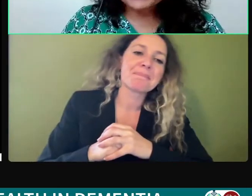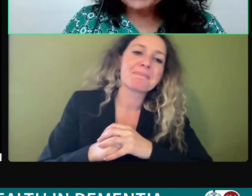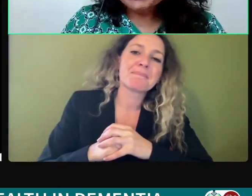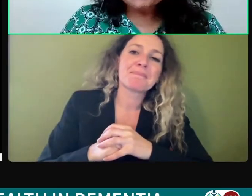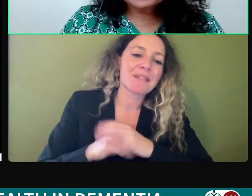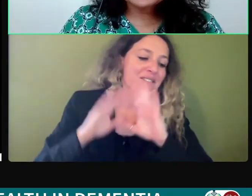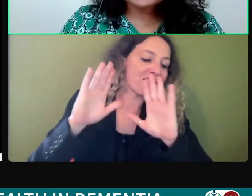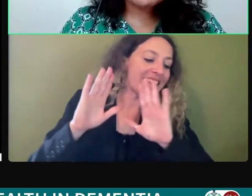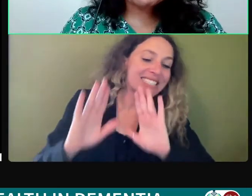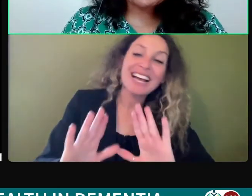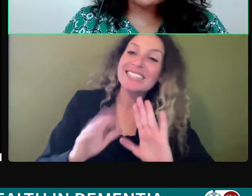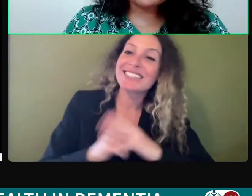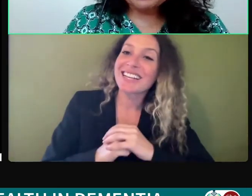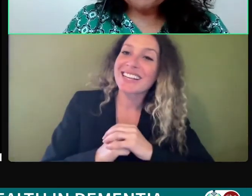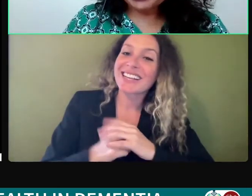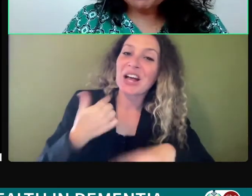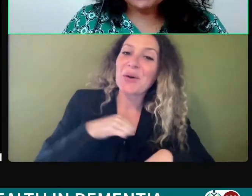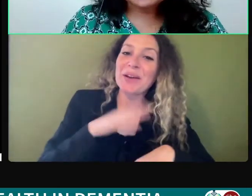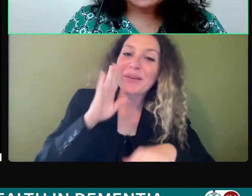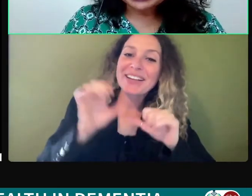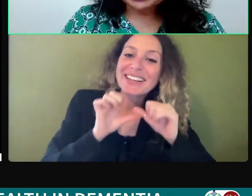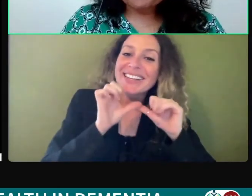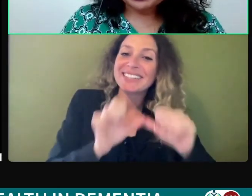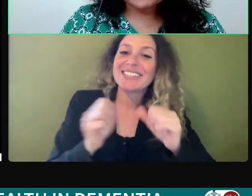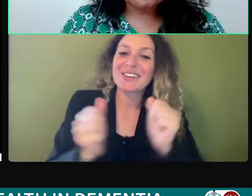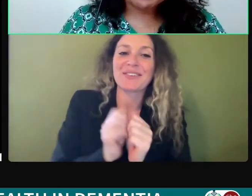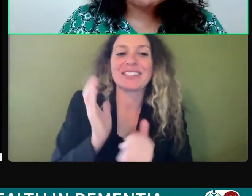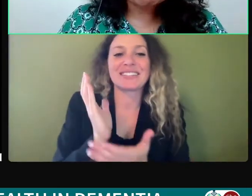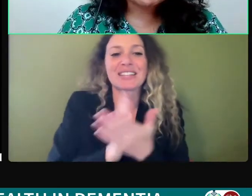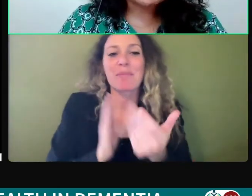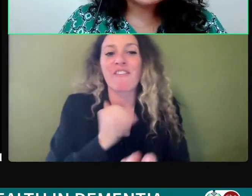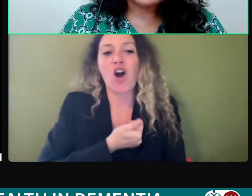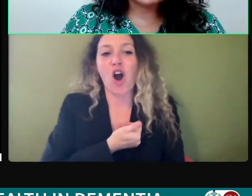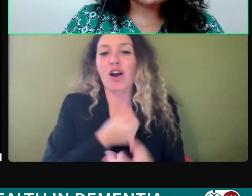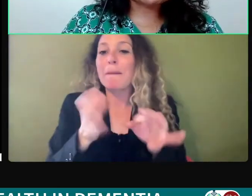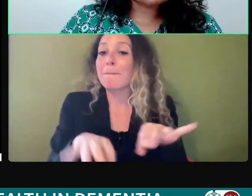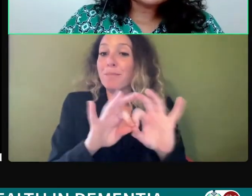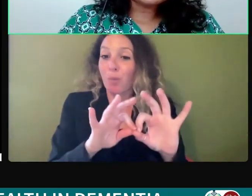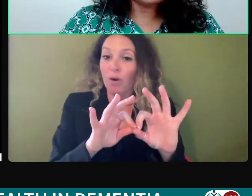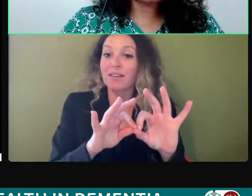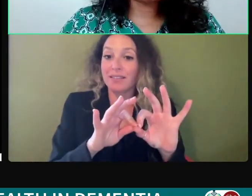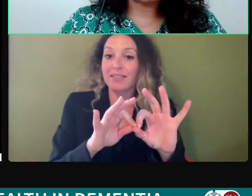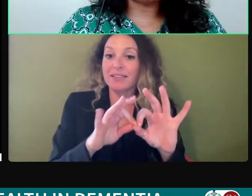so we'll continue with some of our key takeaways from our presentation. I think it's really